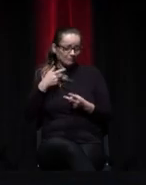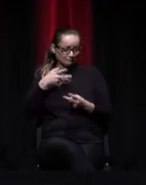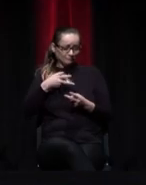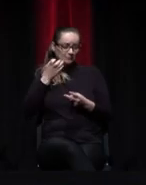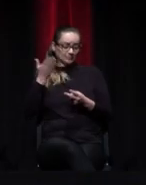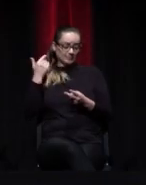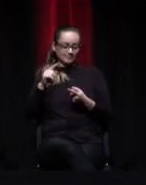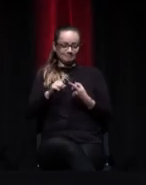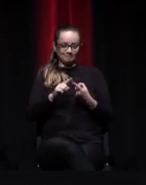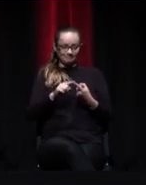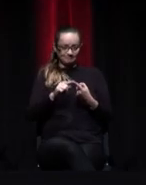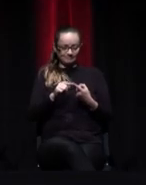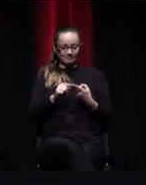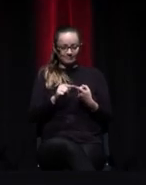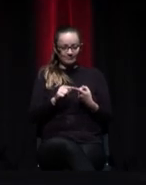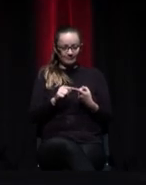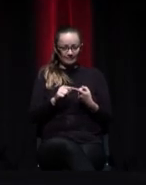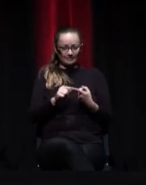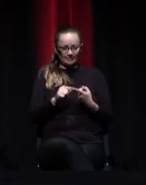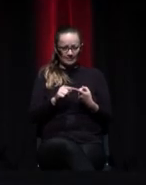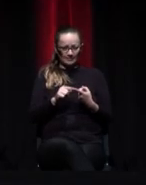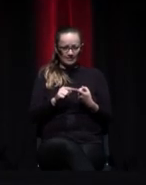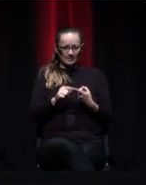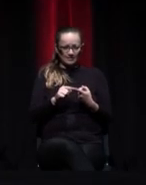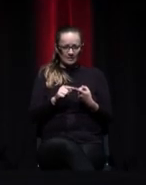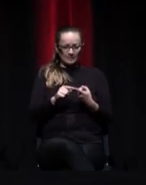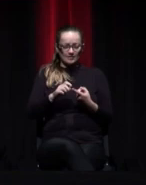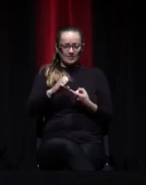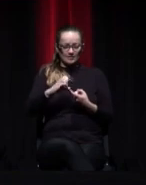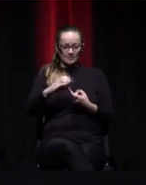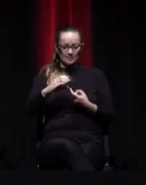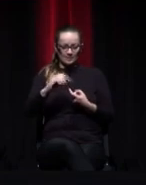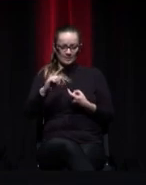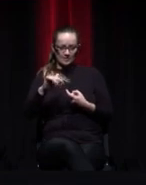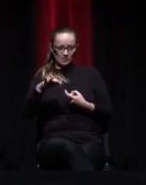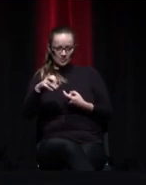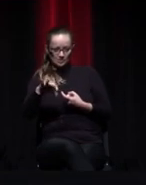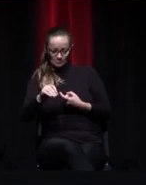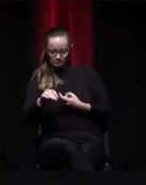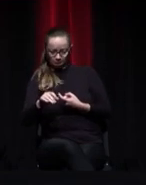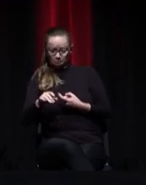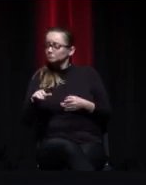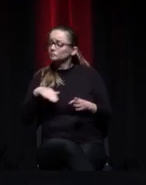The first thing is some eclecticism. Everyone has some share of truth.